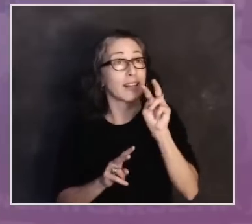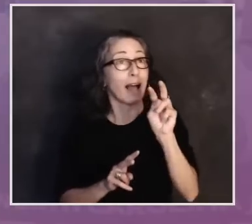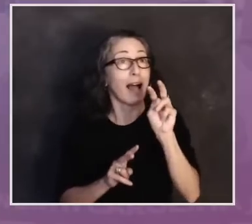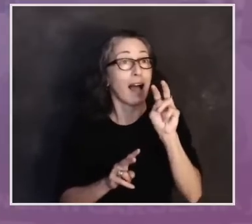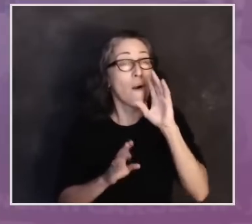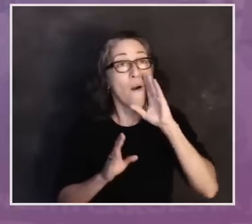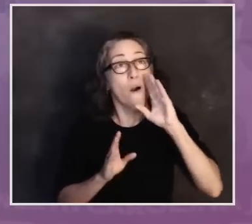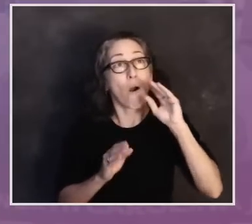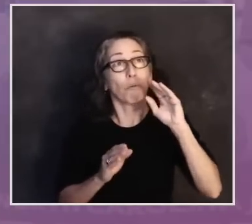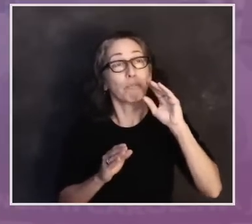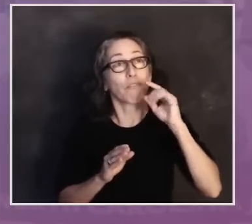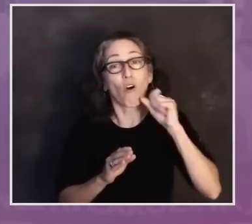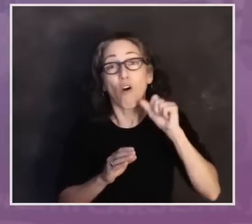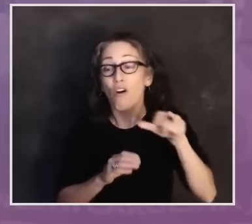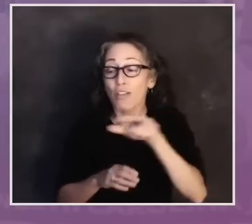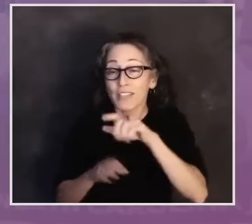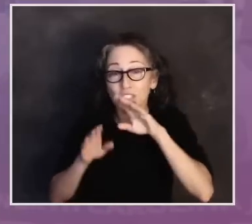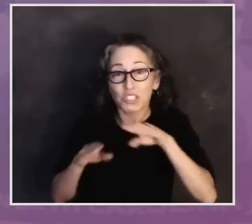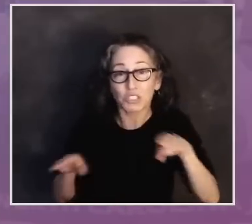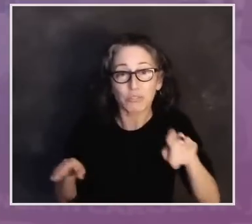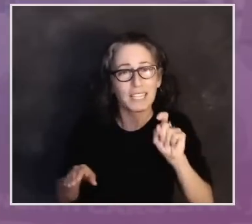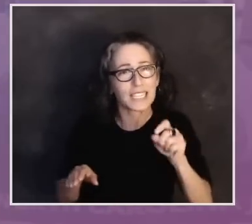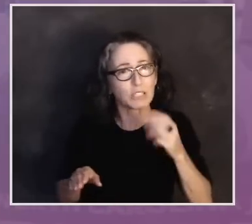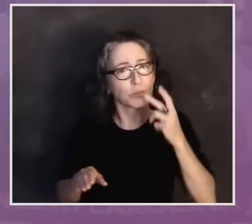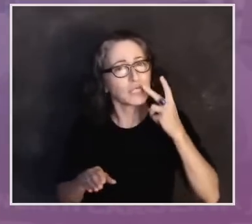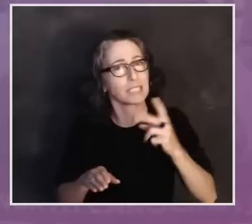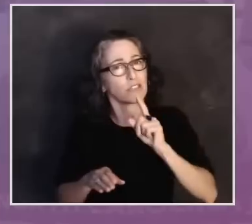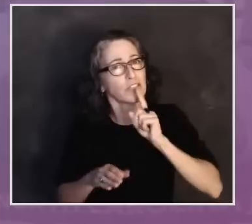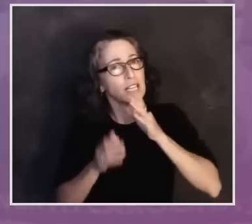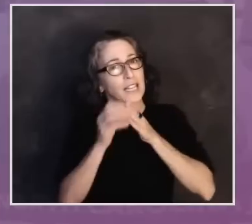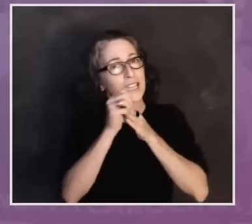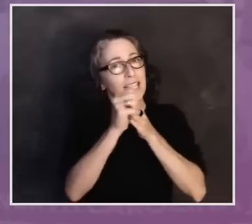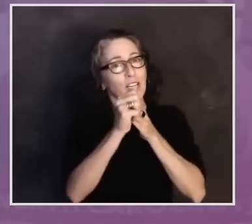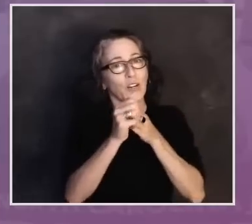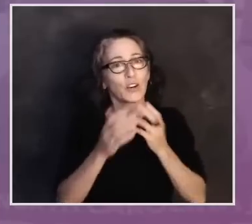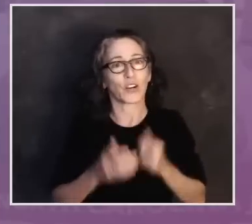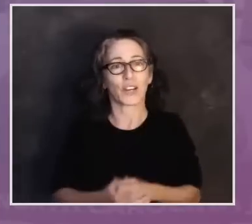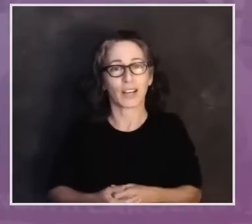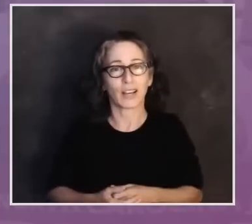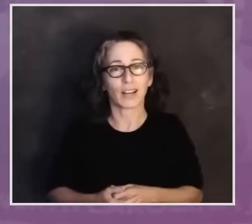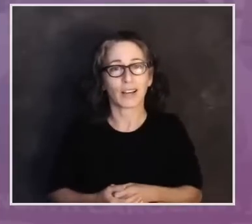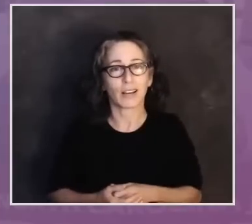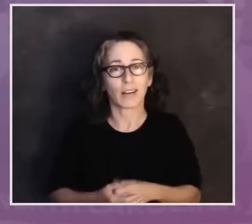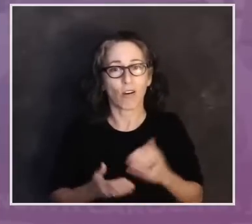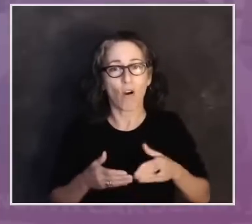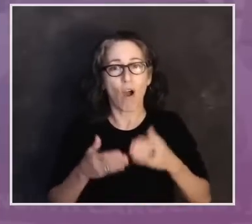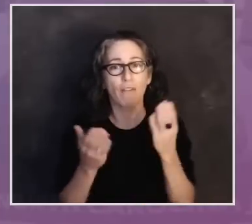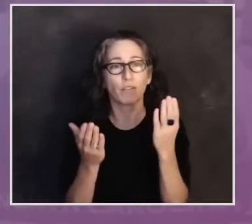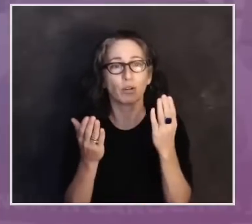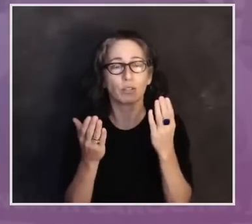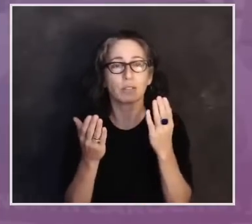OLD. SHE LIVES IN CALIFORNIA AND LOOKS UP TO SENATOR HARRIS AS